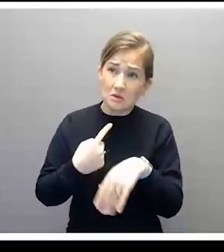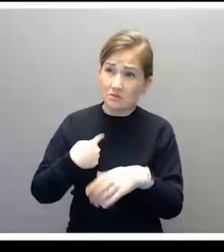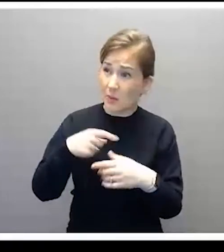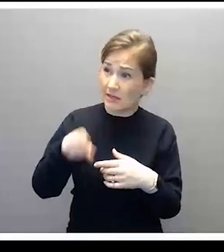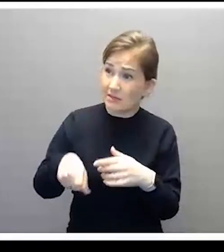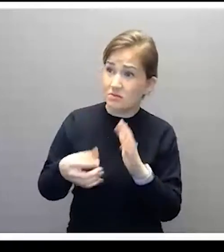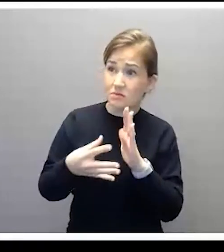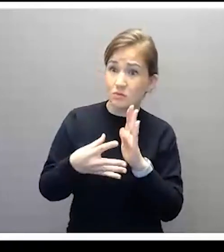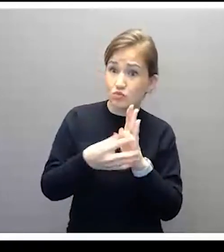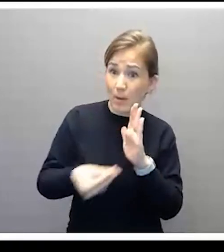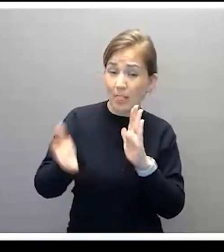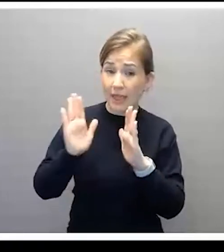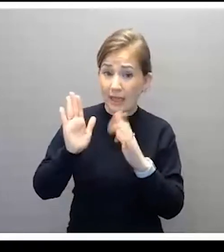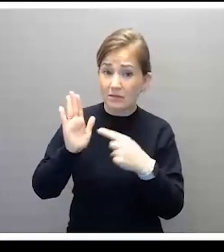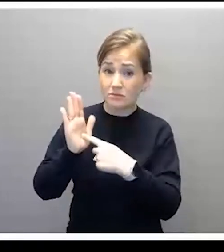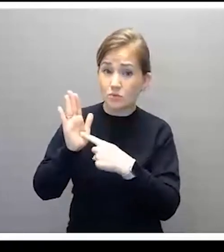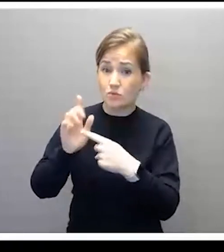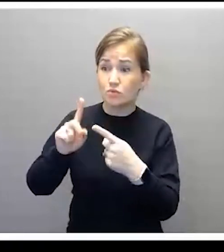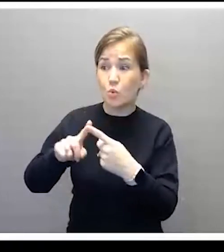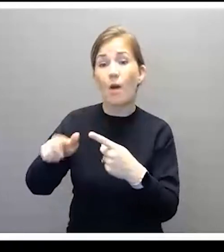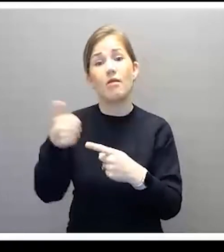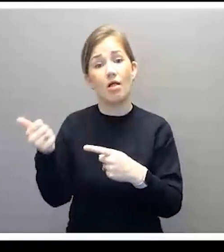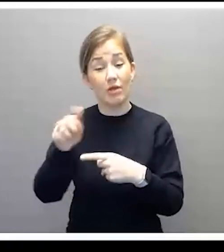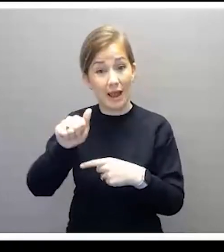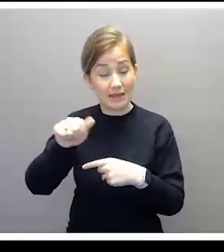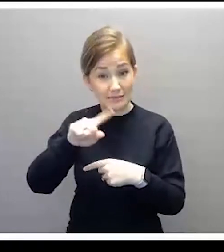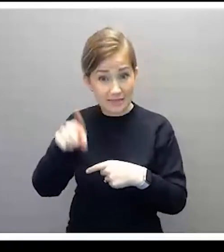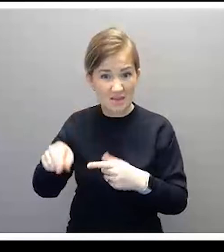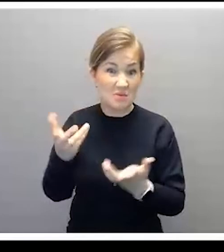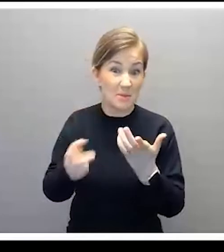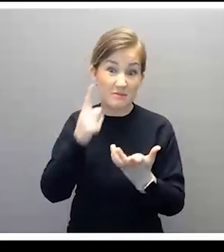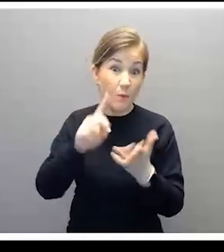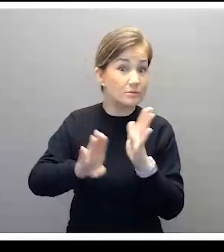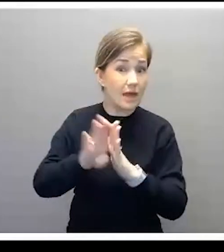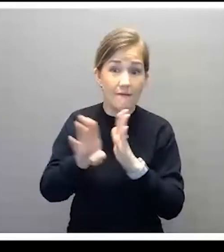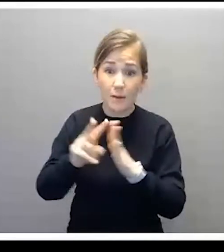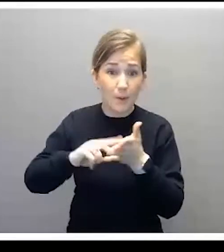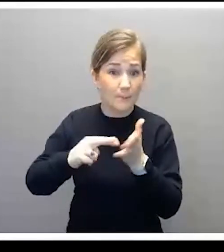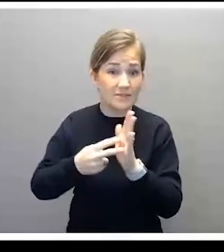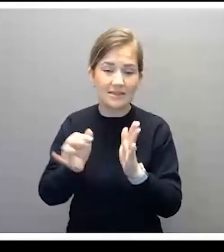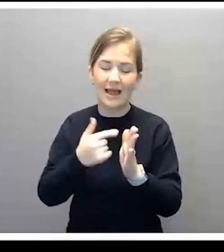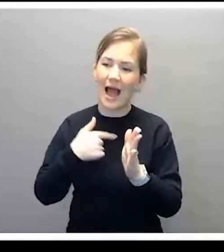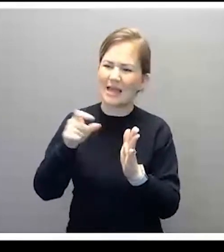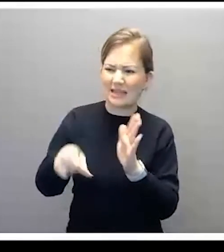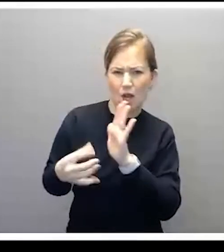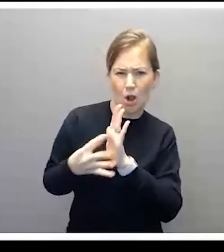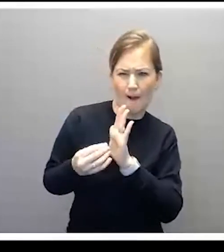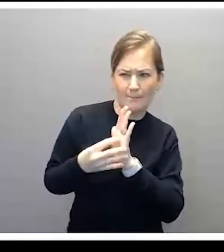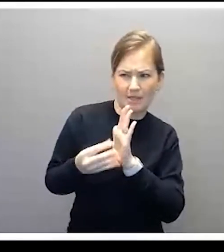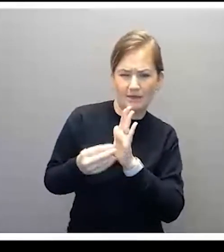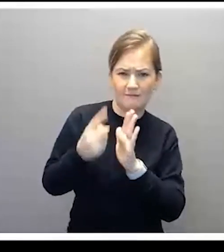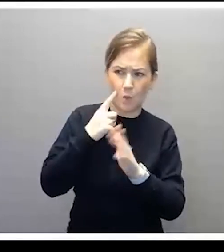"Do I need to replicate to another AZ?" And maybe it's just for test and dev purposes. Like, I just need another copy to work off,